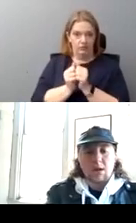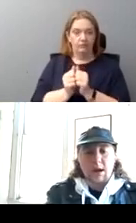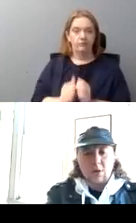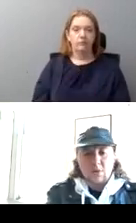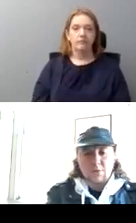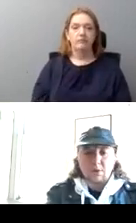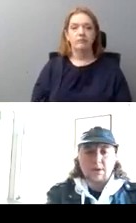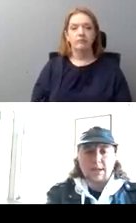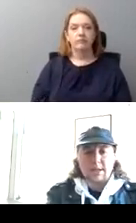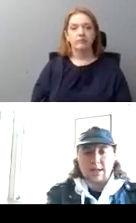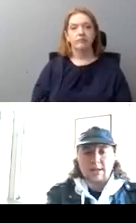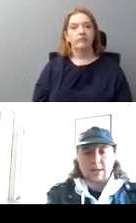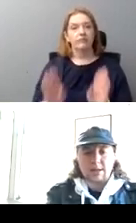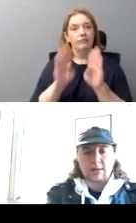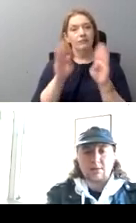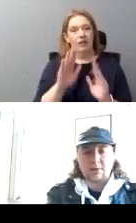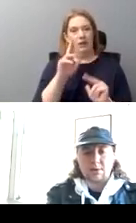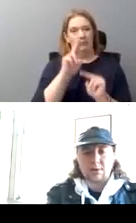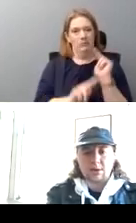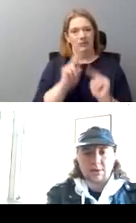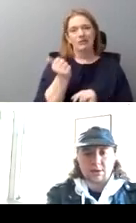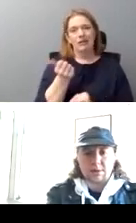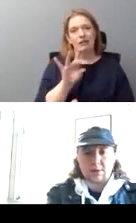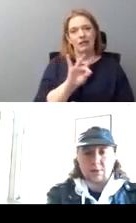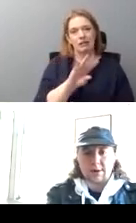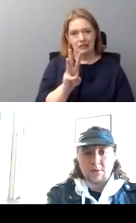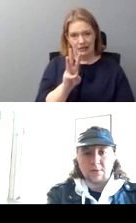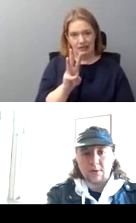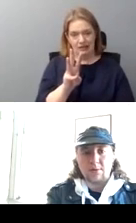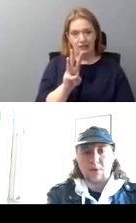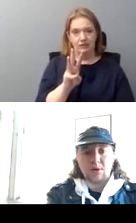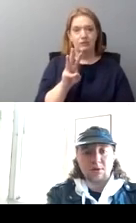The house was built in 1886. It was originally commissioned to be built by a roofer, Martin